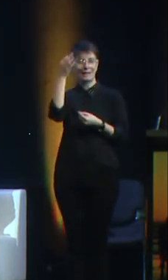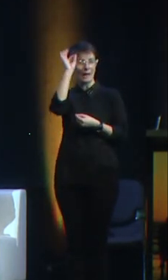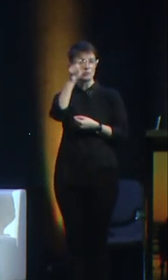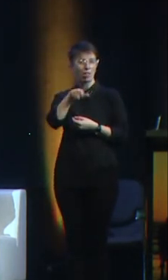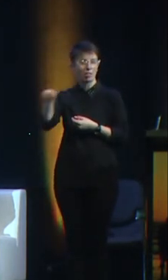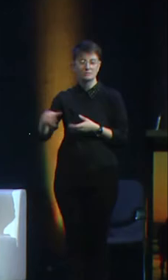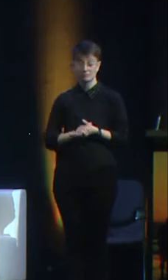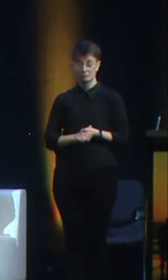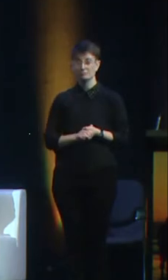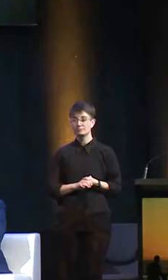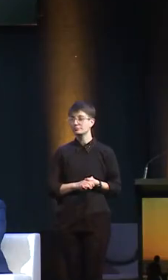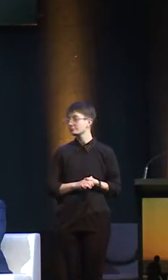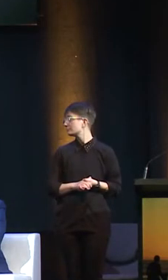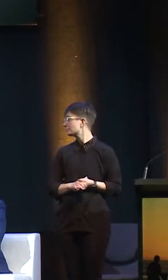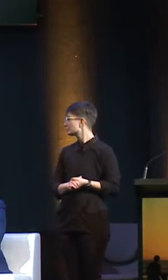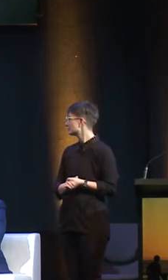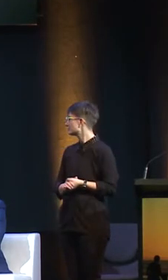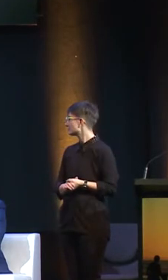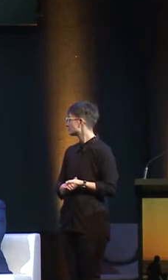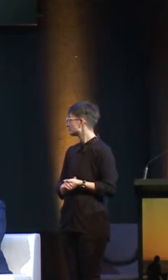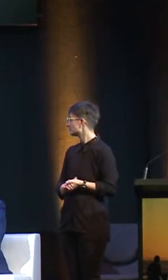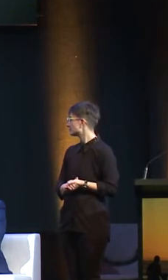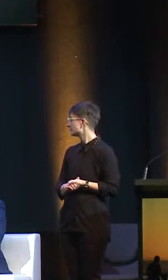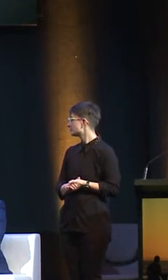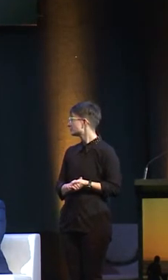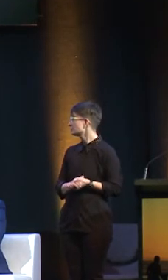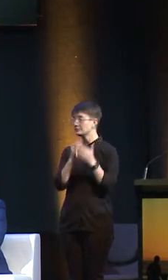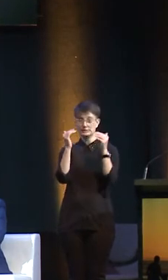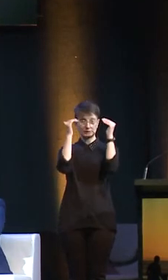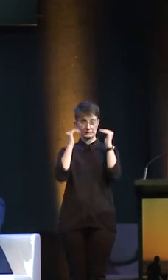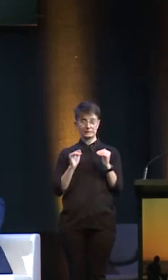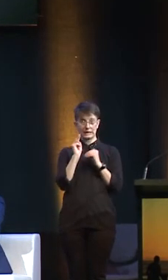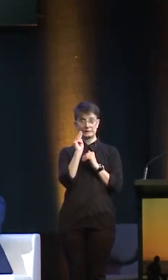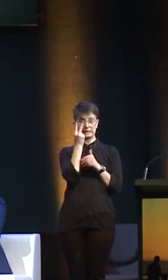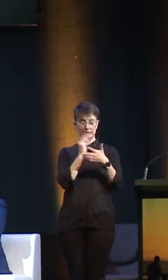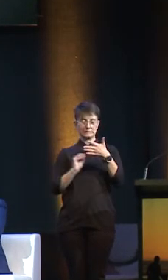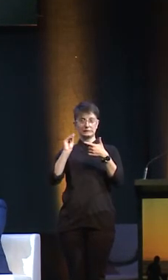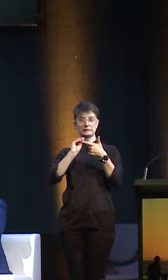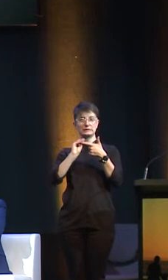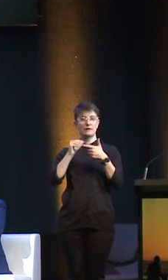Grant: Thank you Waid. The second most voted question is the one around how can we ensure